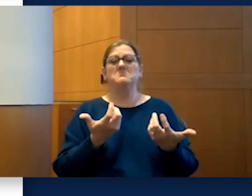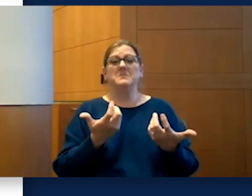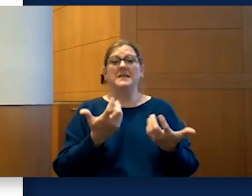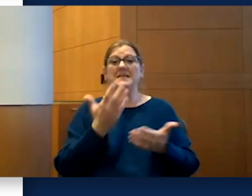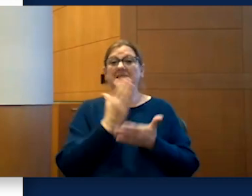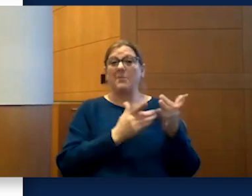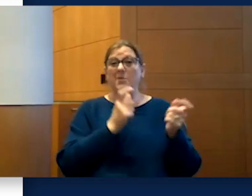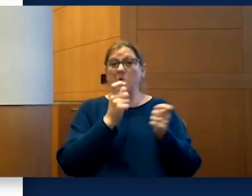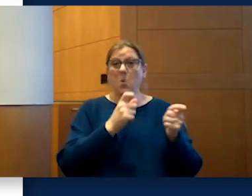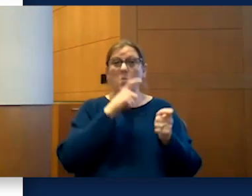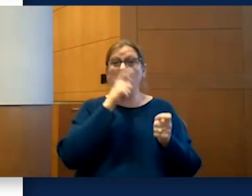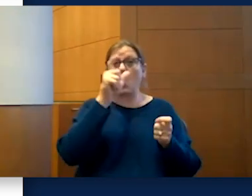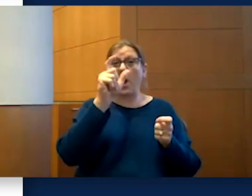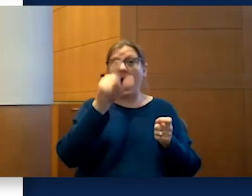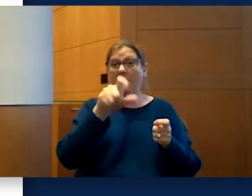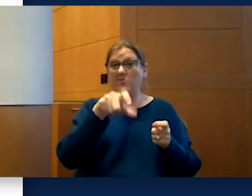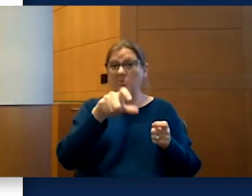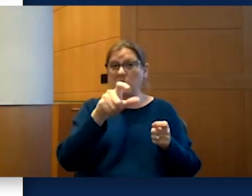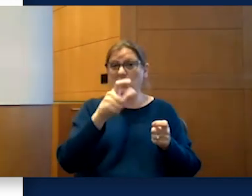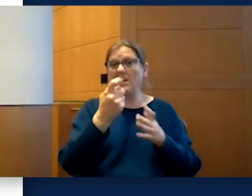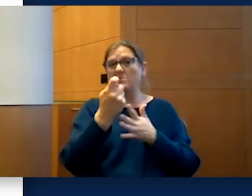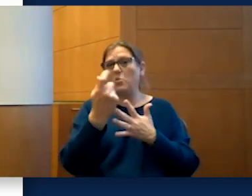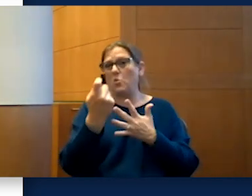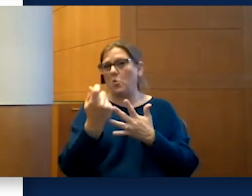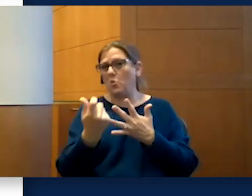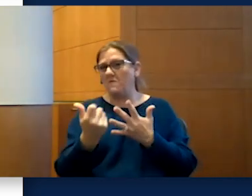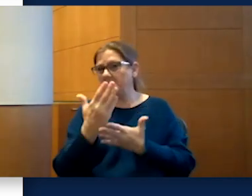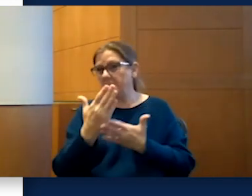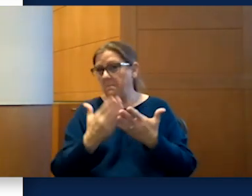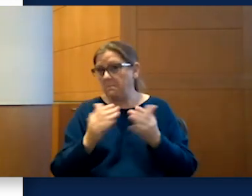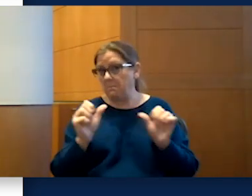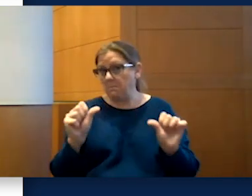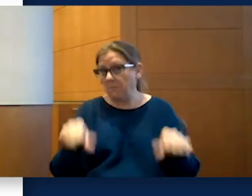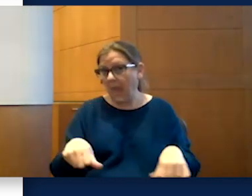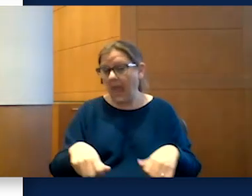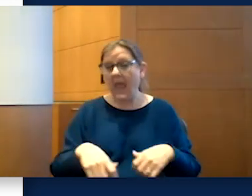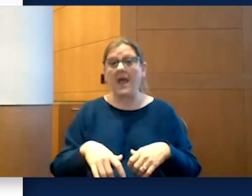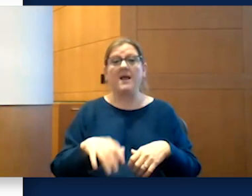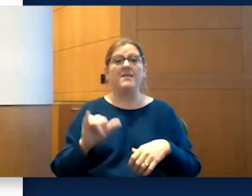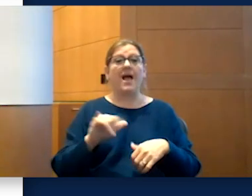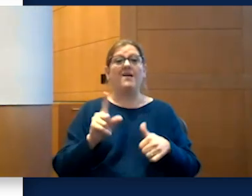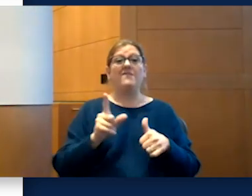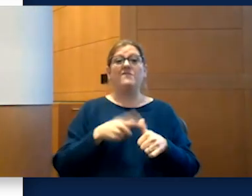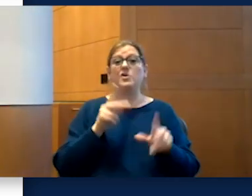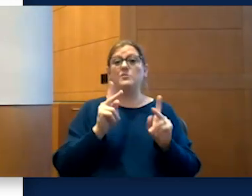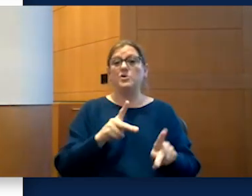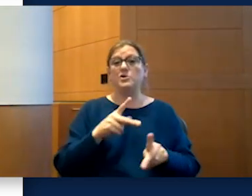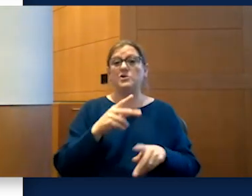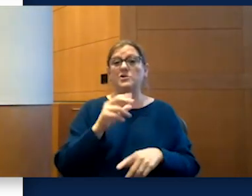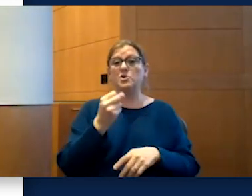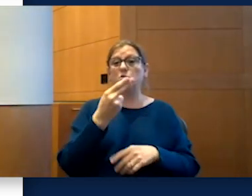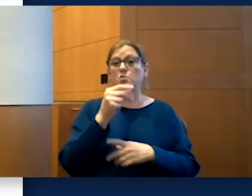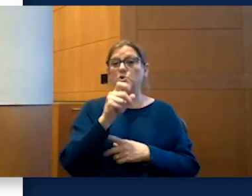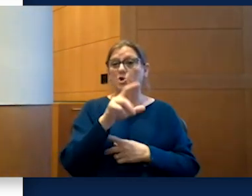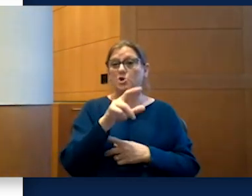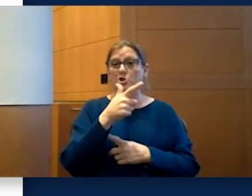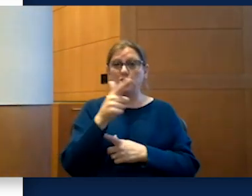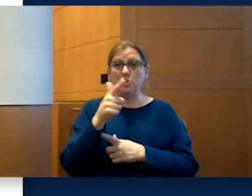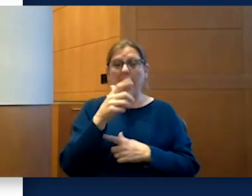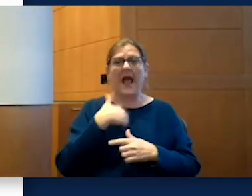Because one of the ways that we can adapt it is by maybe taking away some of the controls that aren't necessarily needed. You know? A first-person shooter has 17 different controls, but really all you need to do is walk around and pull a trigger, at the basics. And maybe they don't need all the other controls. The or maybe we can combine some of the controls.